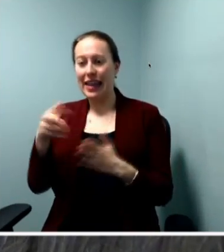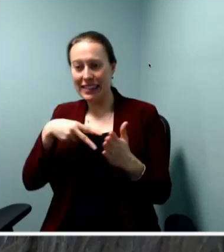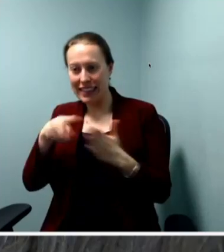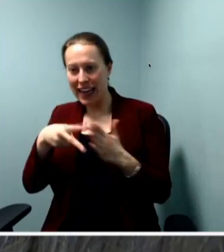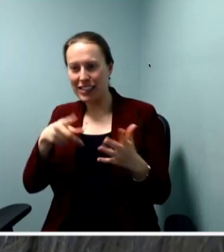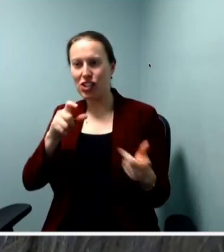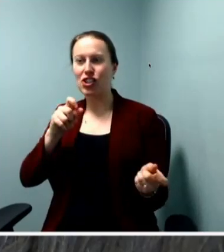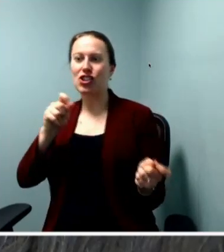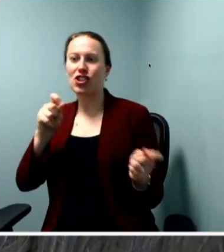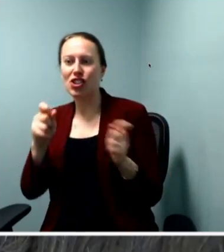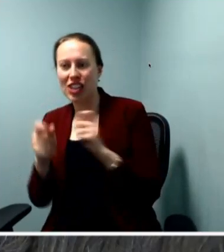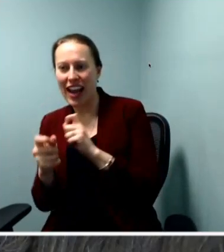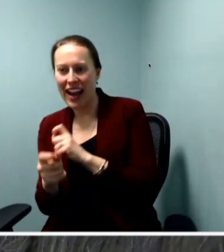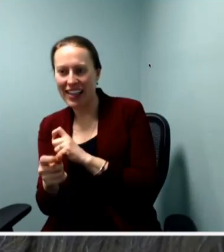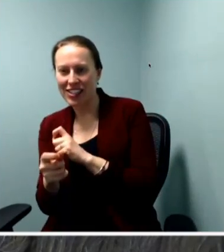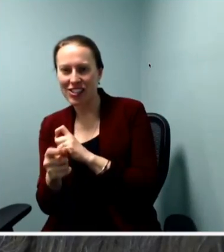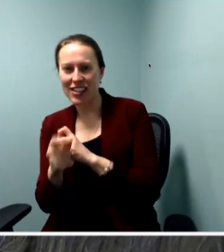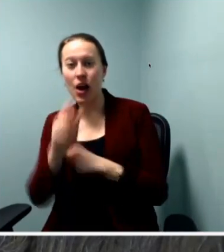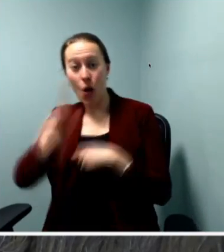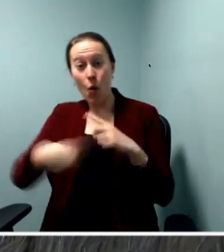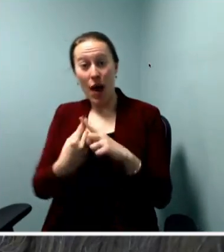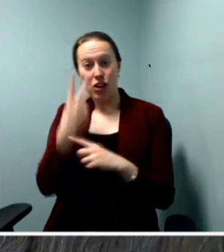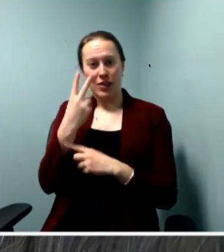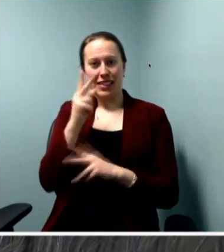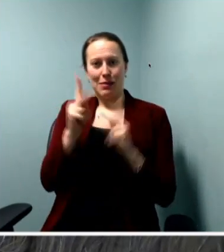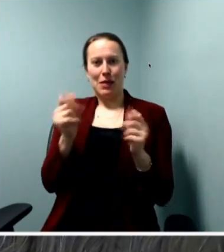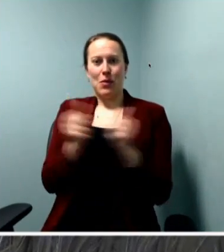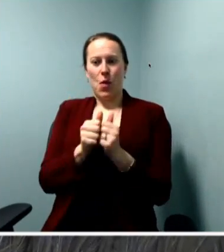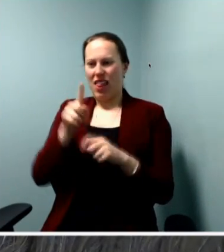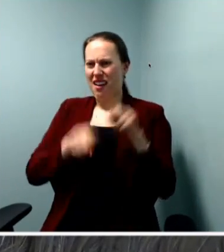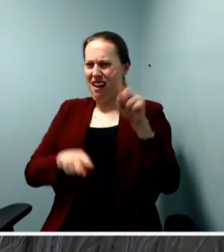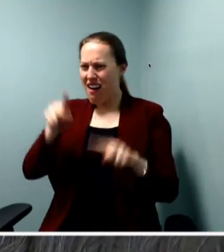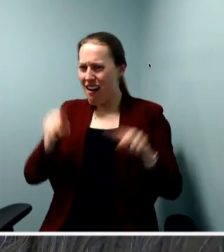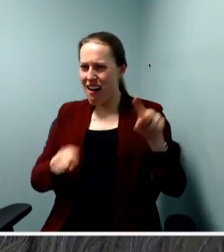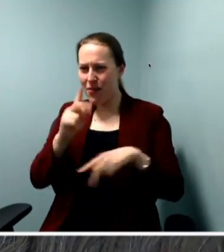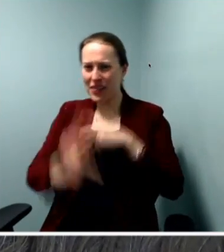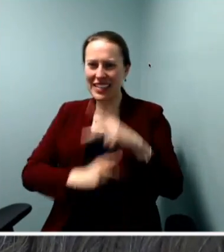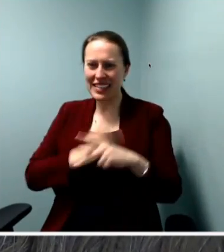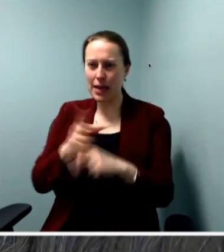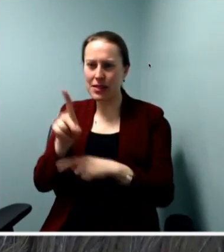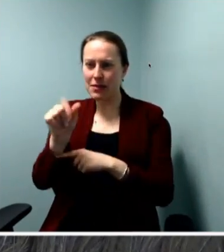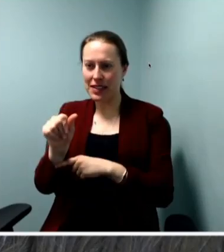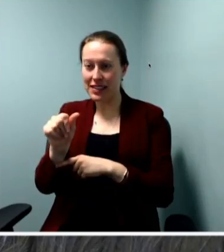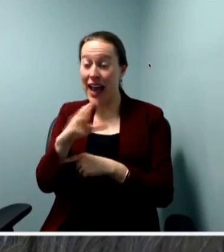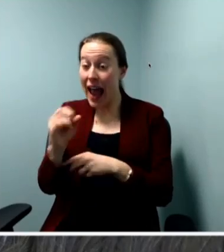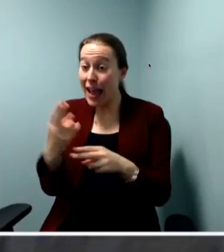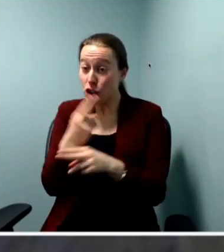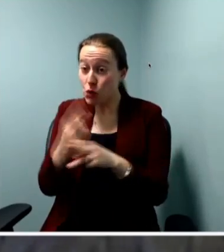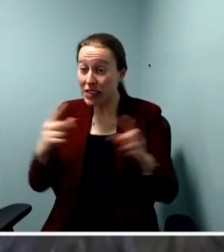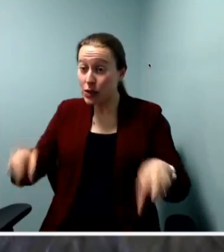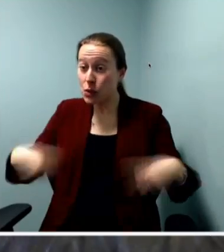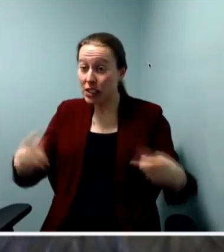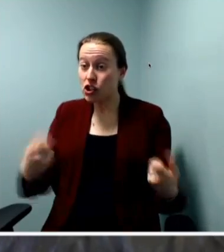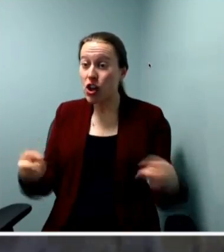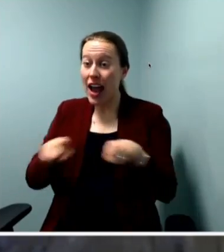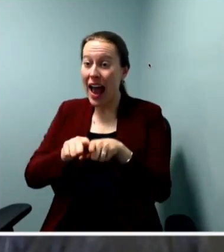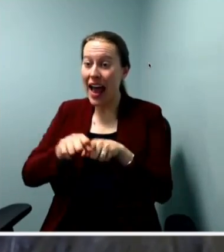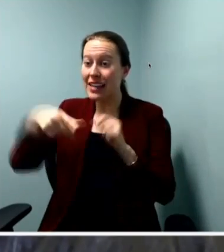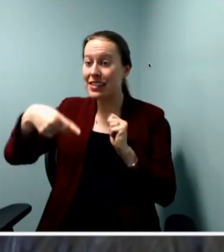with all different kinds of abilities dancing and using wheelchairs as props, and rolling-- (Judith) But they're not a prop. They're how we move.